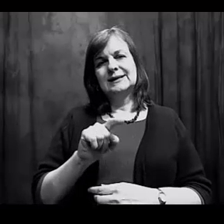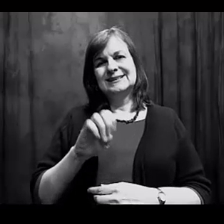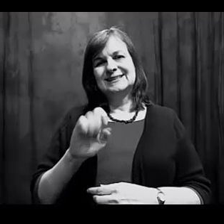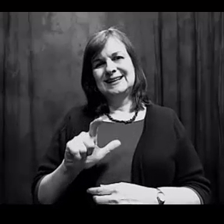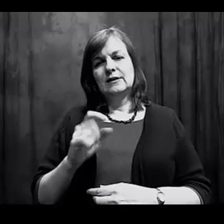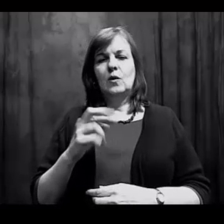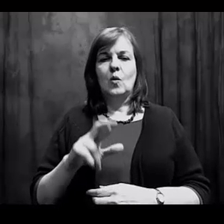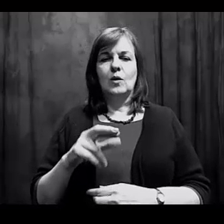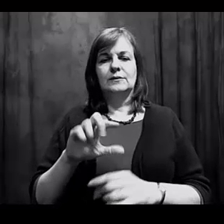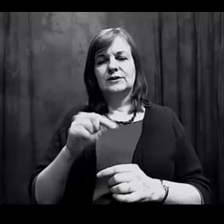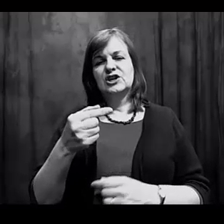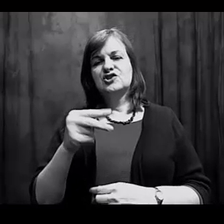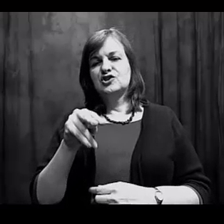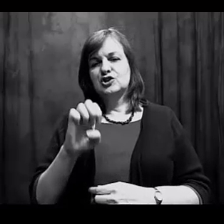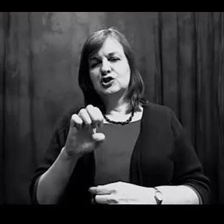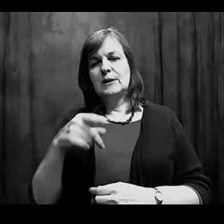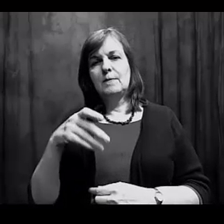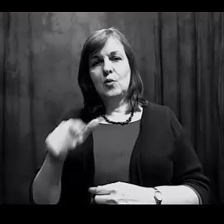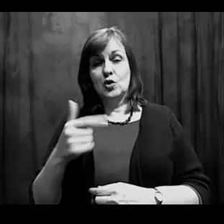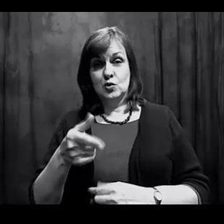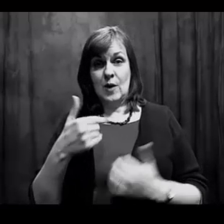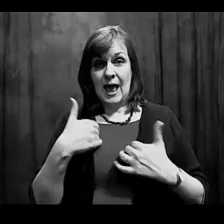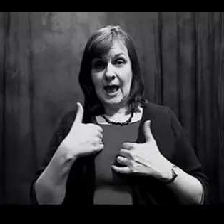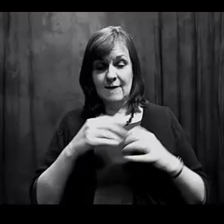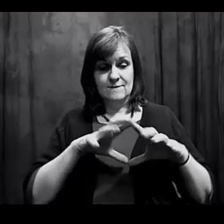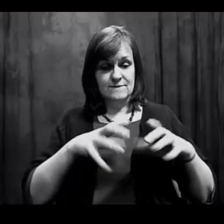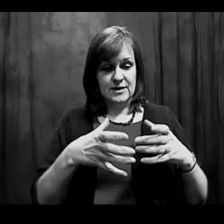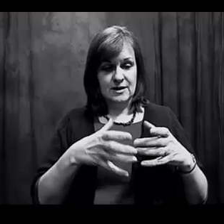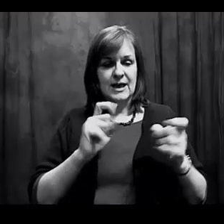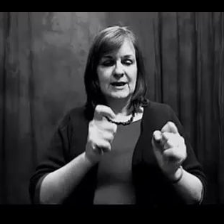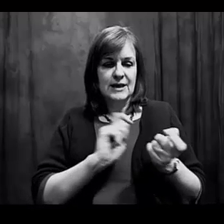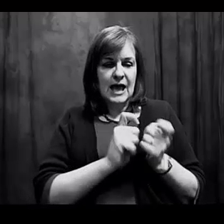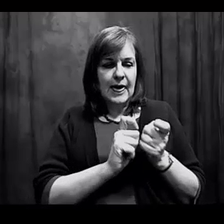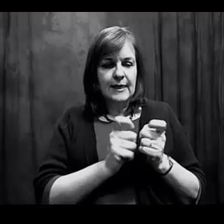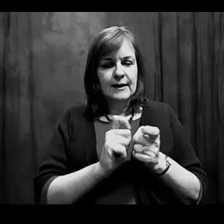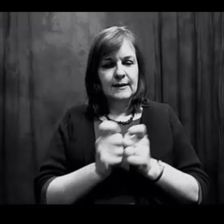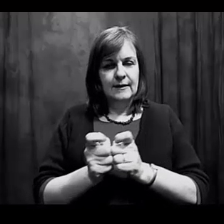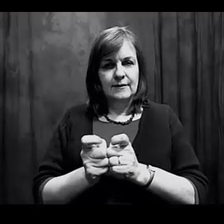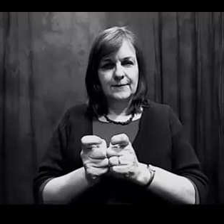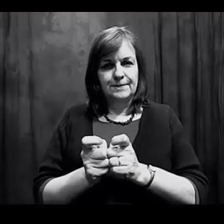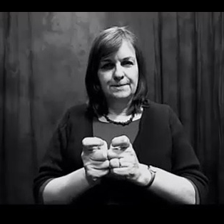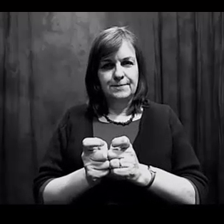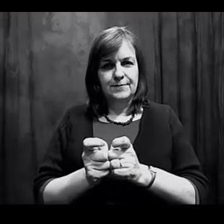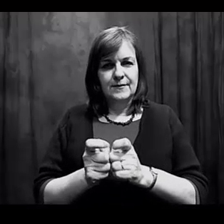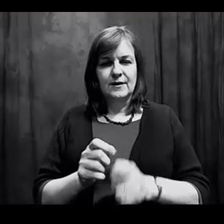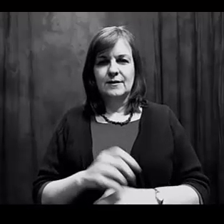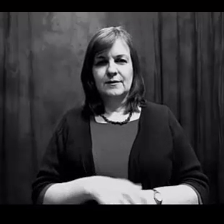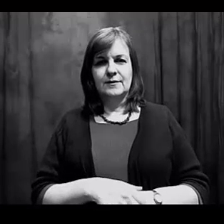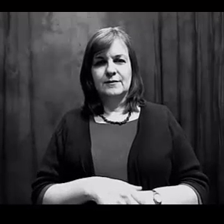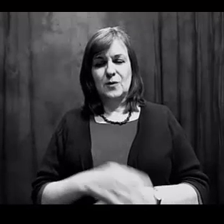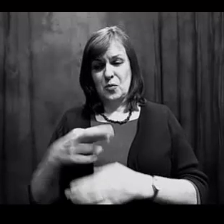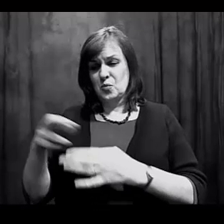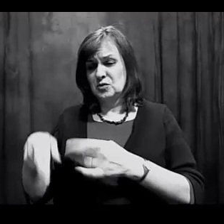this is not you're going to dream up the best